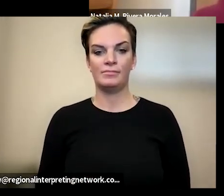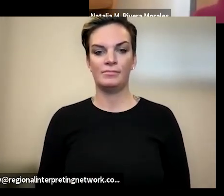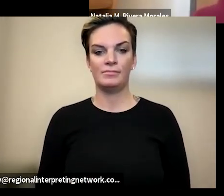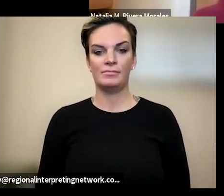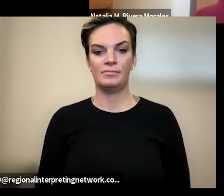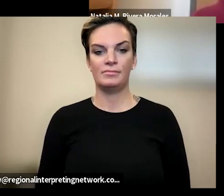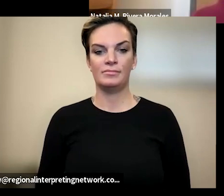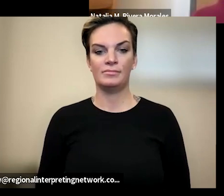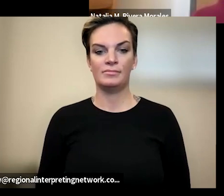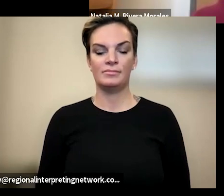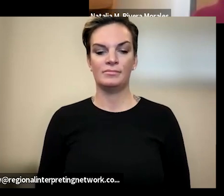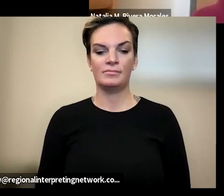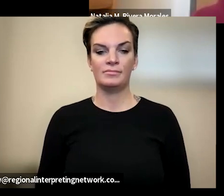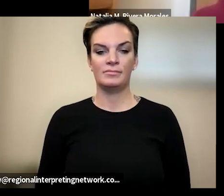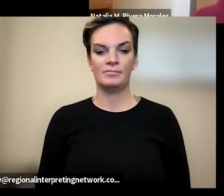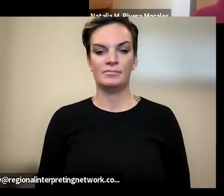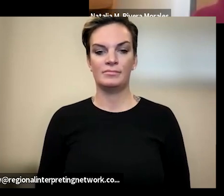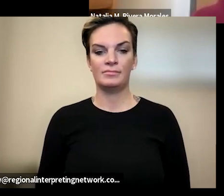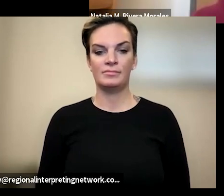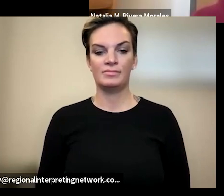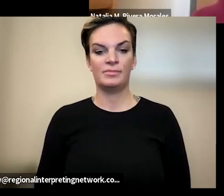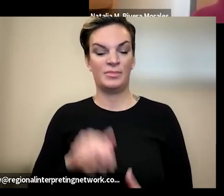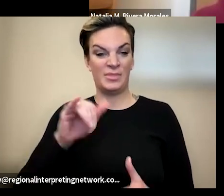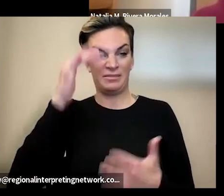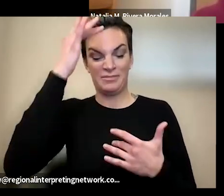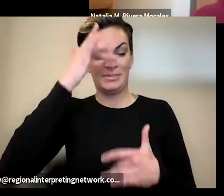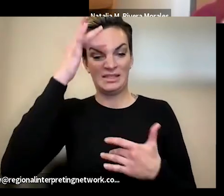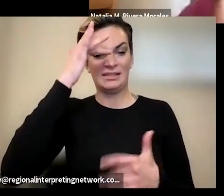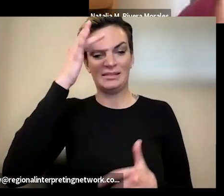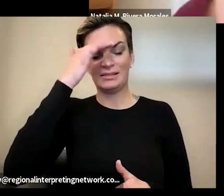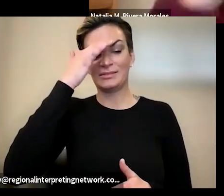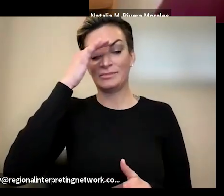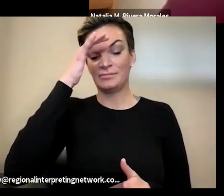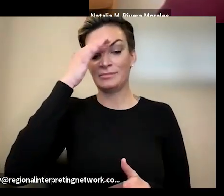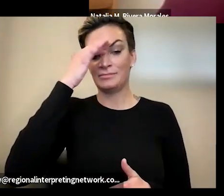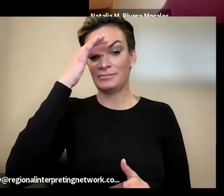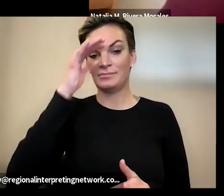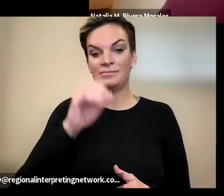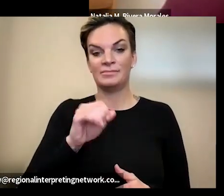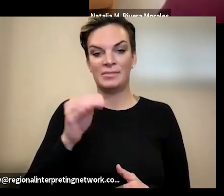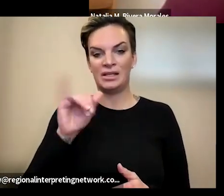with autoimmune disease. I'm thinking of I think it was possibly Jenn who said this a